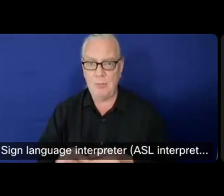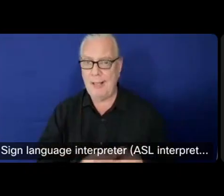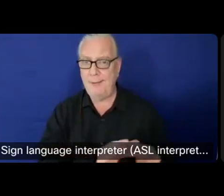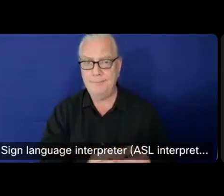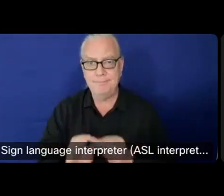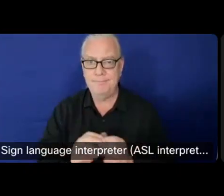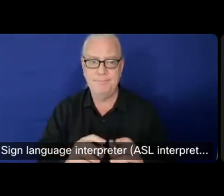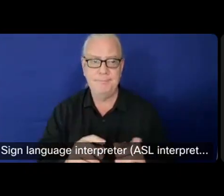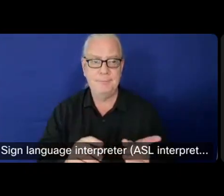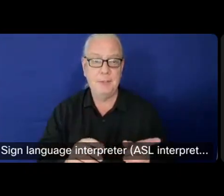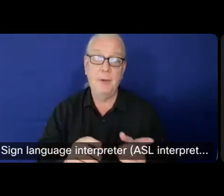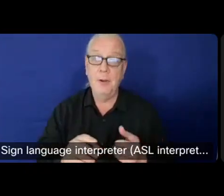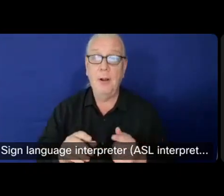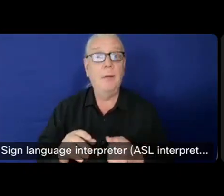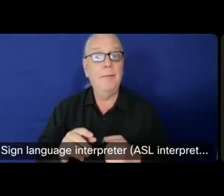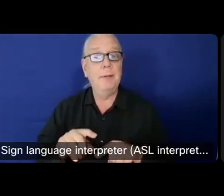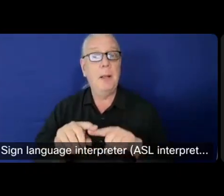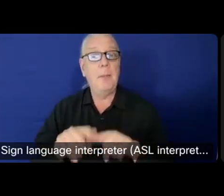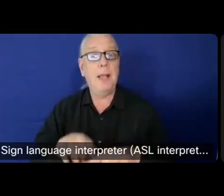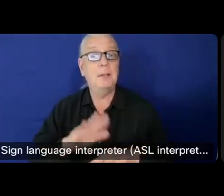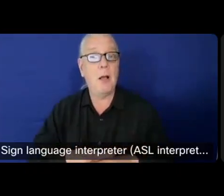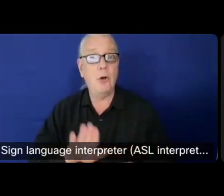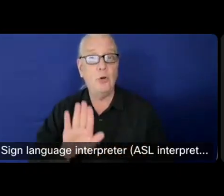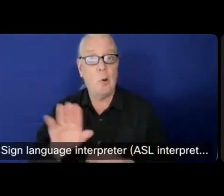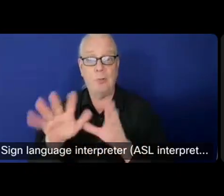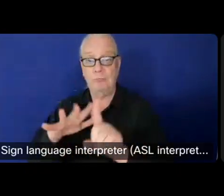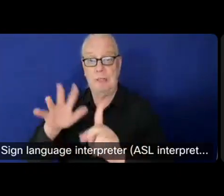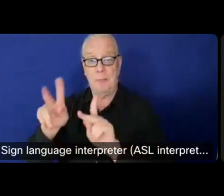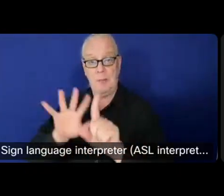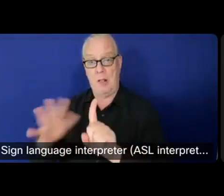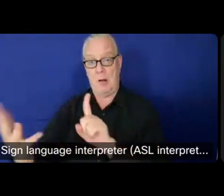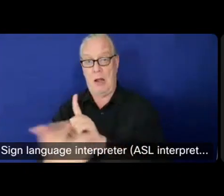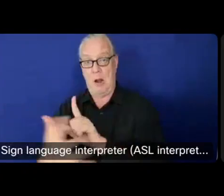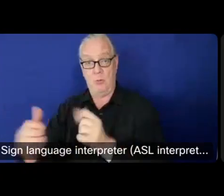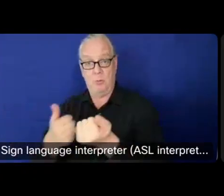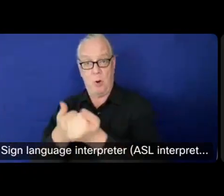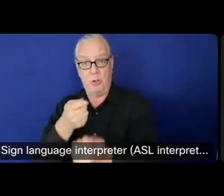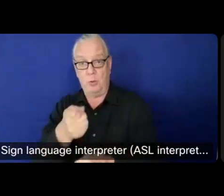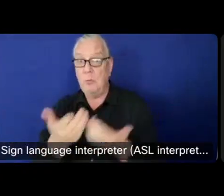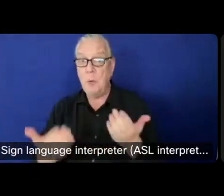systems of support that you may have or may not have and it also